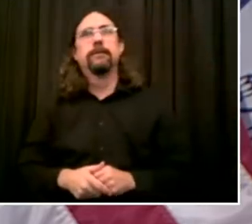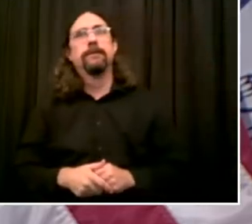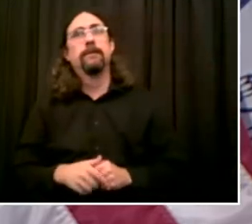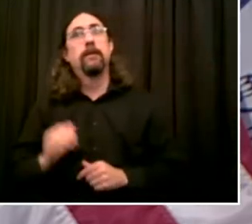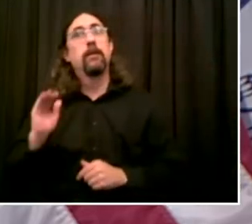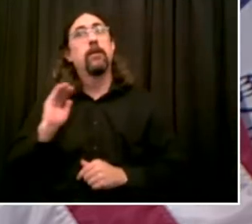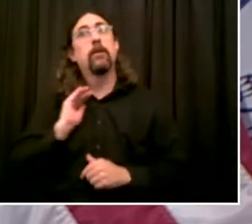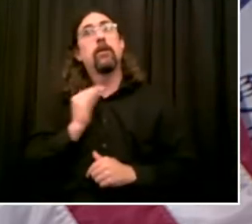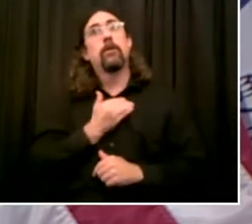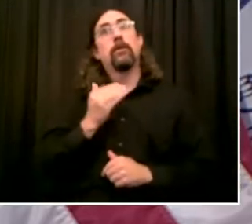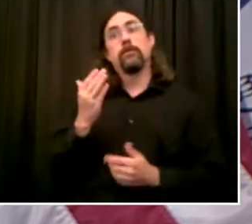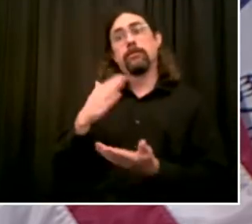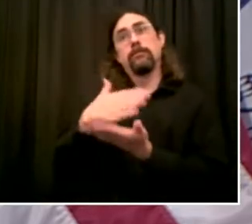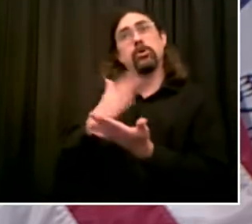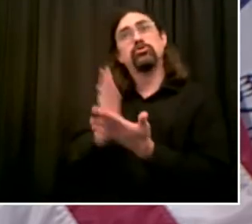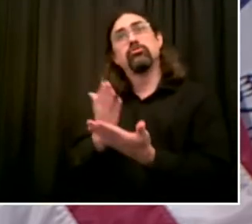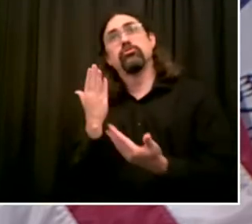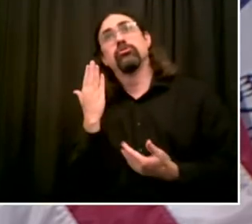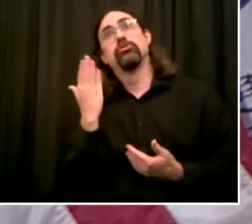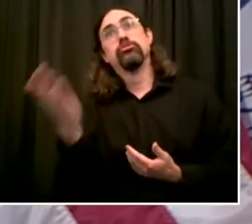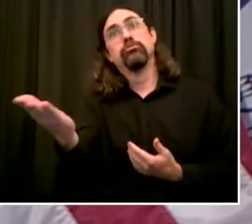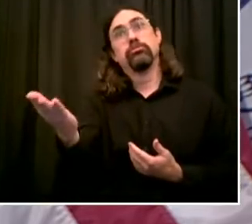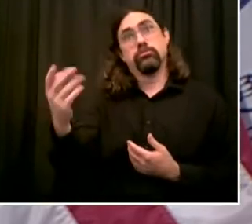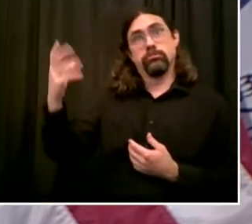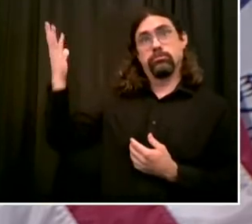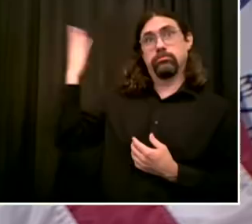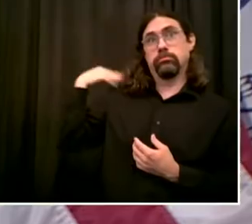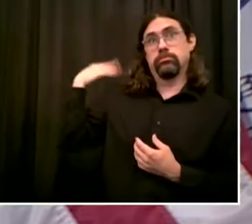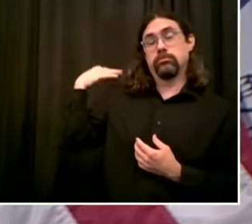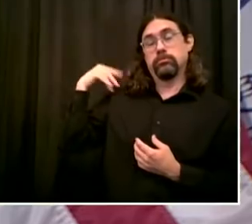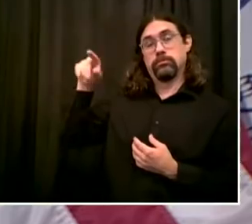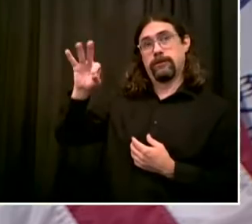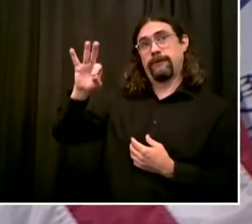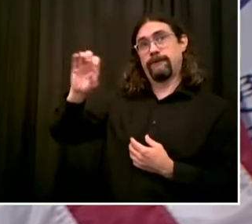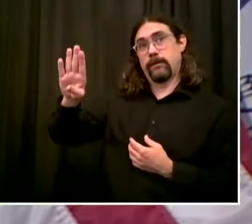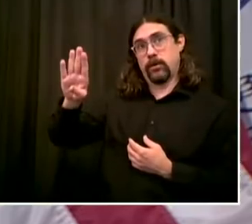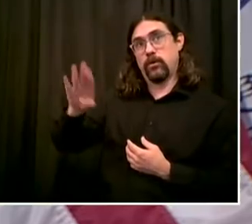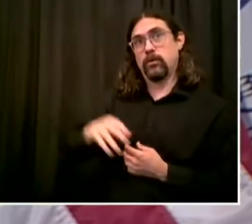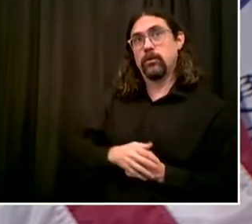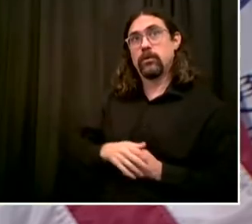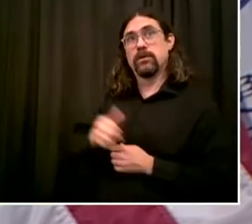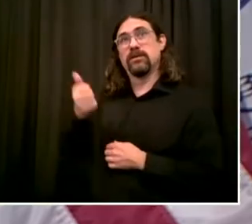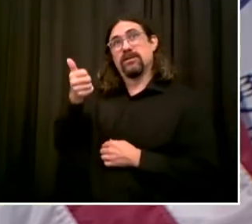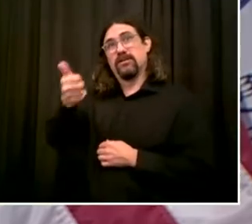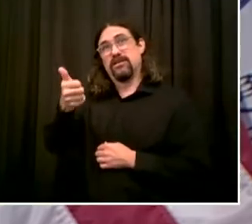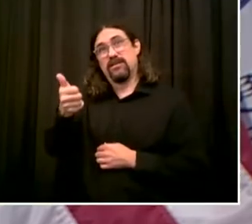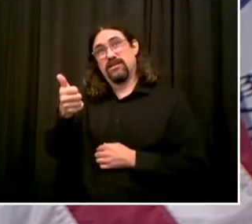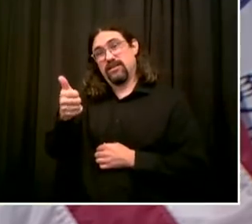REDUCE OVERTIM E. WE WANT TO DO BETTER HERE, ESPECIALLY IN THE MIDDLE OF AN UNPRECEDENTED CRISIS. OUR BUDGET IS $8 BILLION SMALLER, $8 BILLION SMALLER THAN THE ONE PROPOSED IN